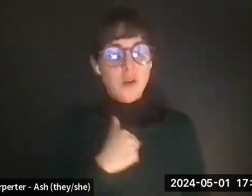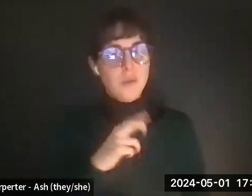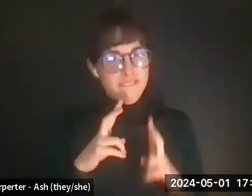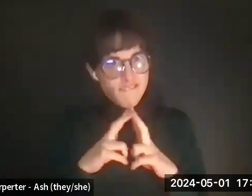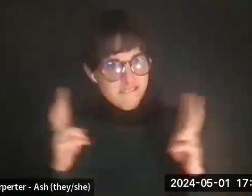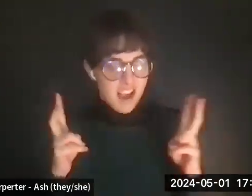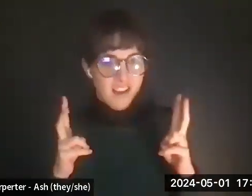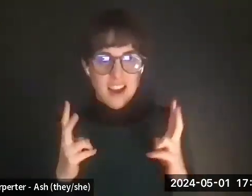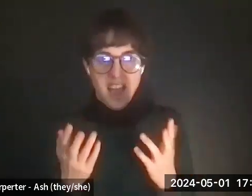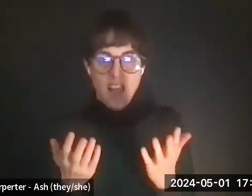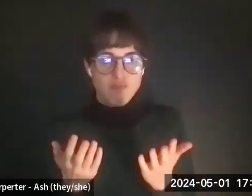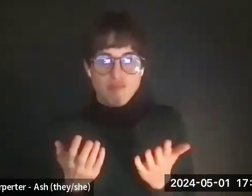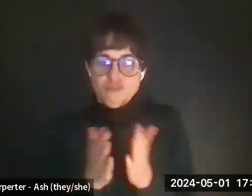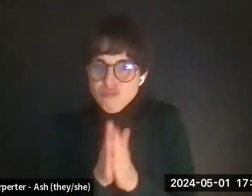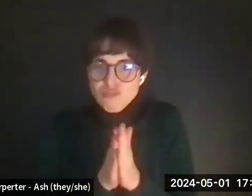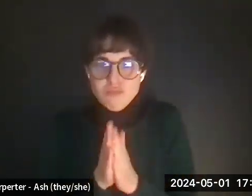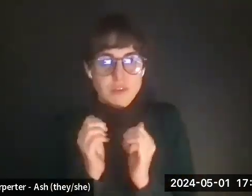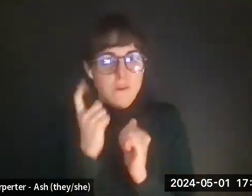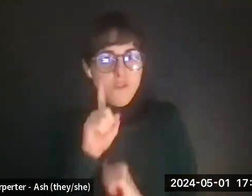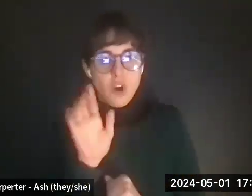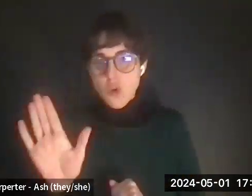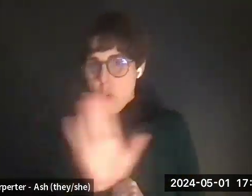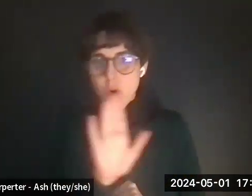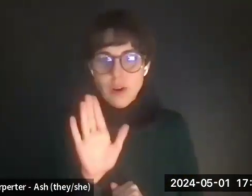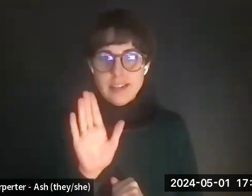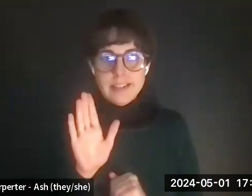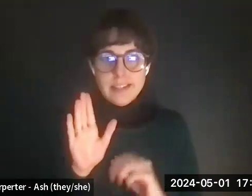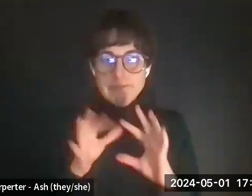internal processes and there'll be opportunities to engage in process improvement.